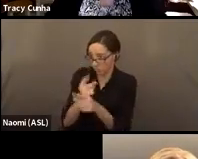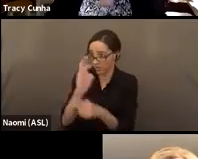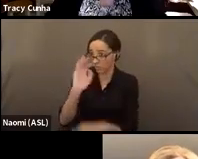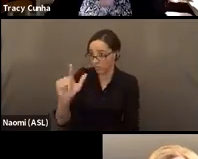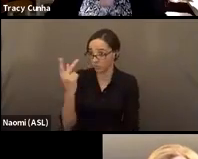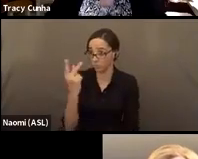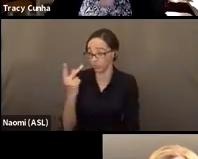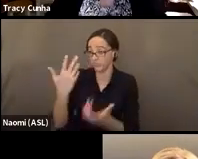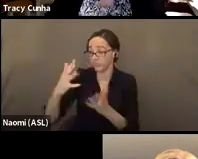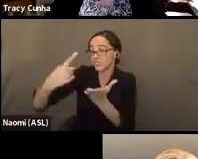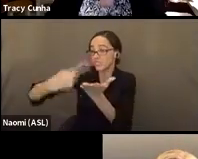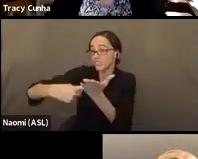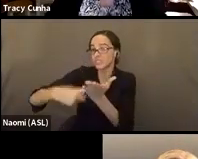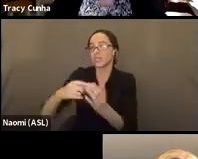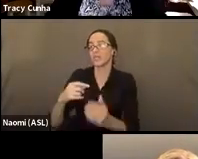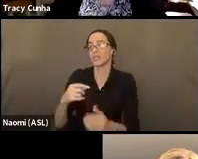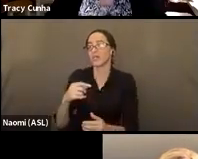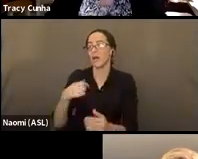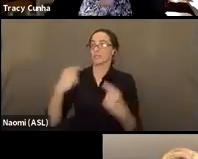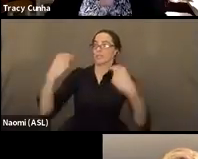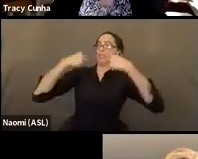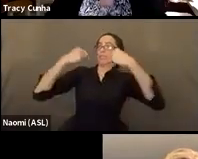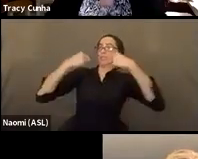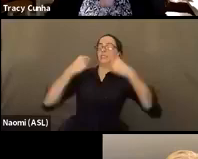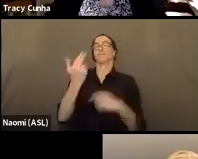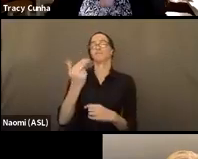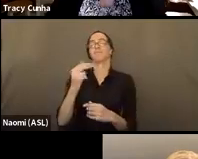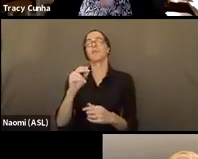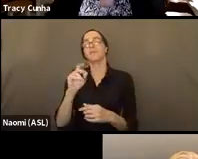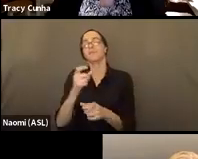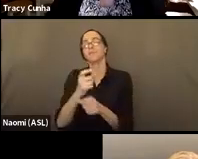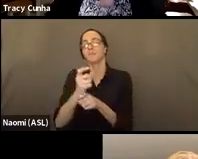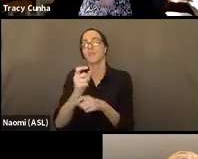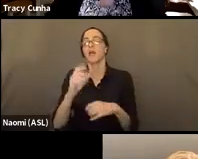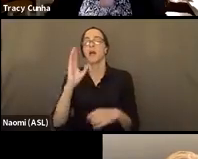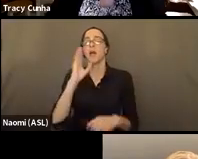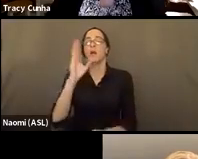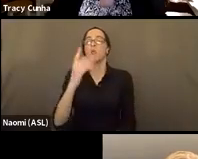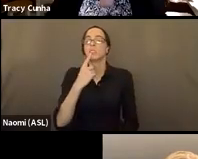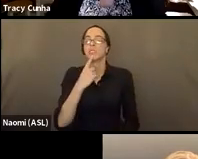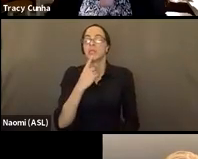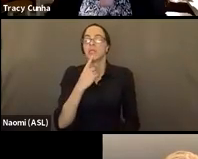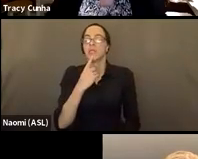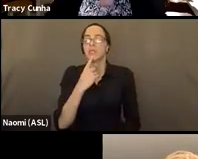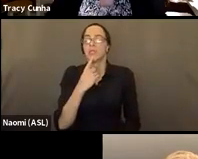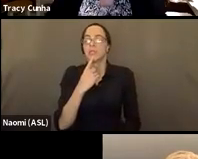put me on the spot there no but um i would say that um you know if if you don't have your plan